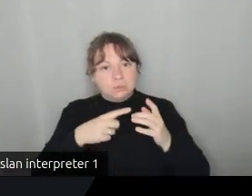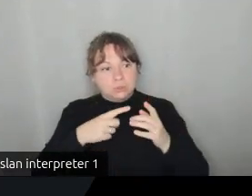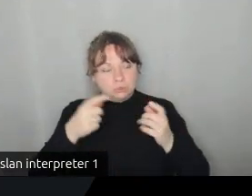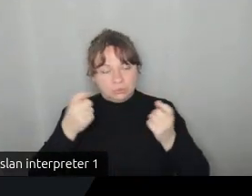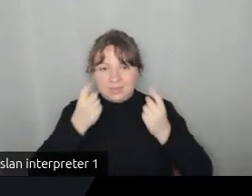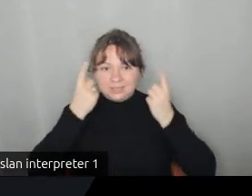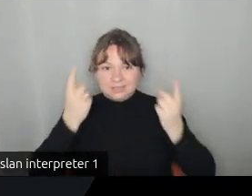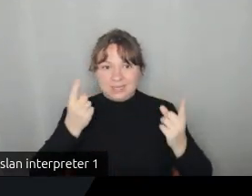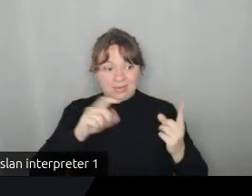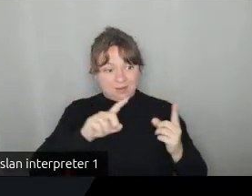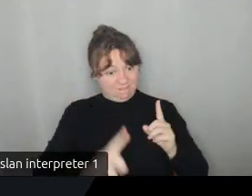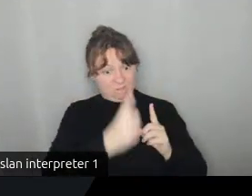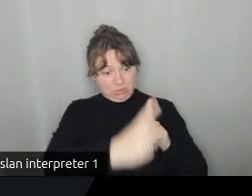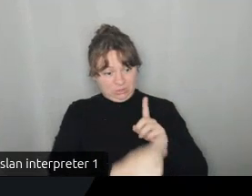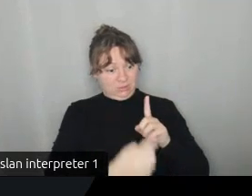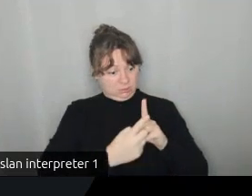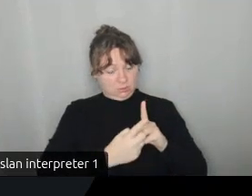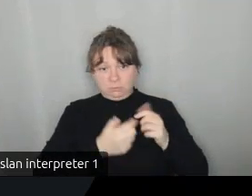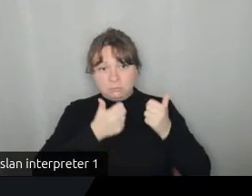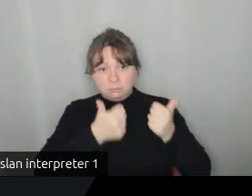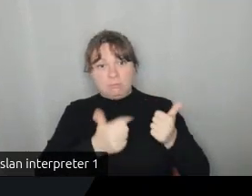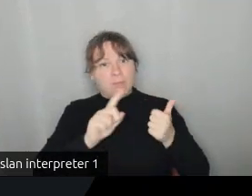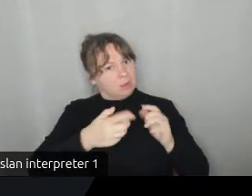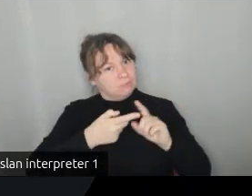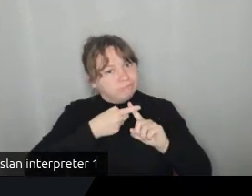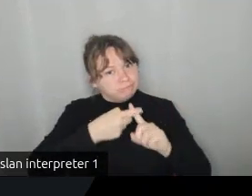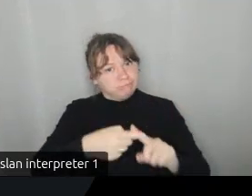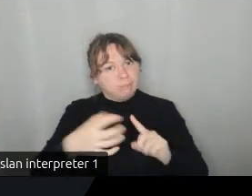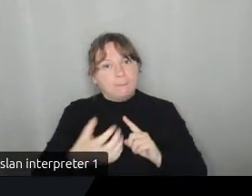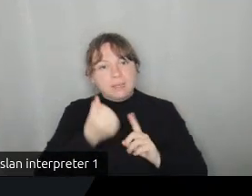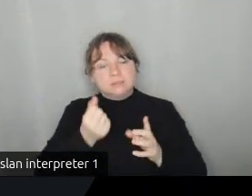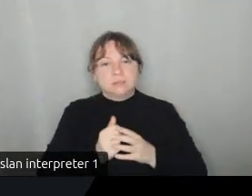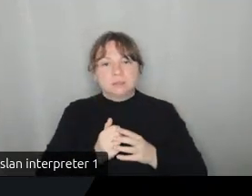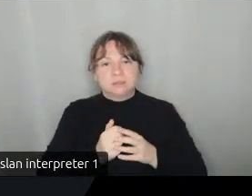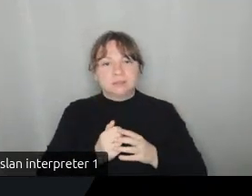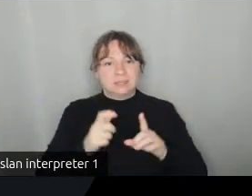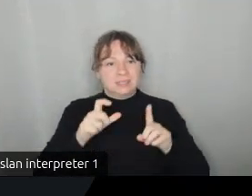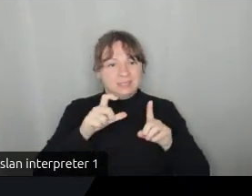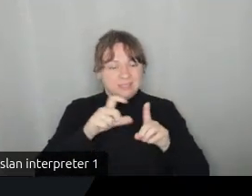engagement and we all have to remember domestic and family violence requires responses beyond